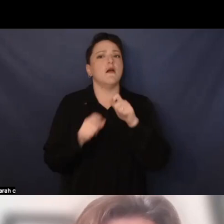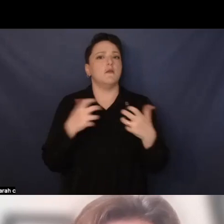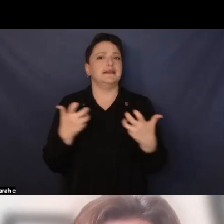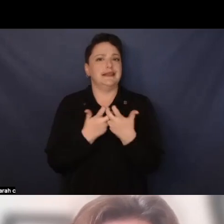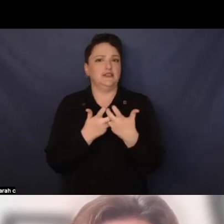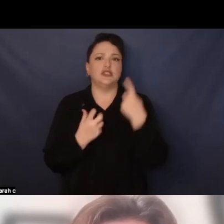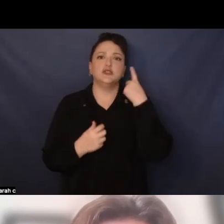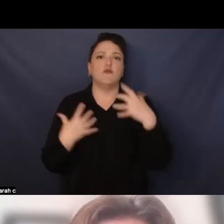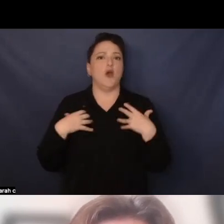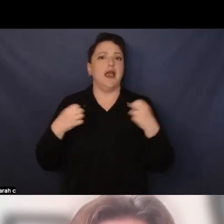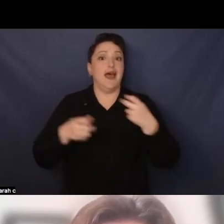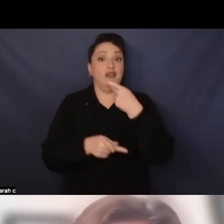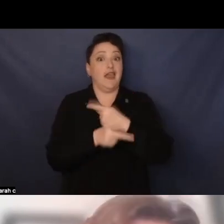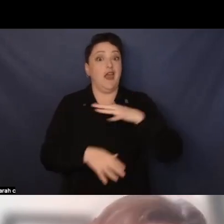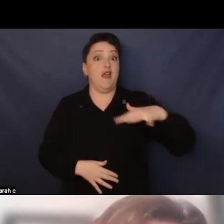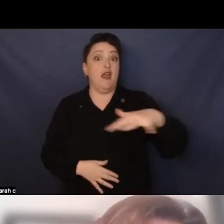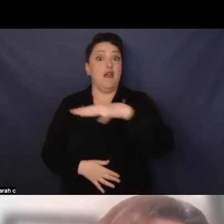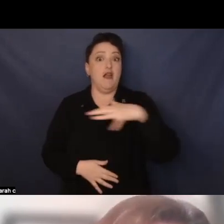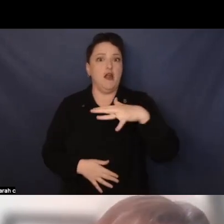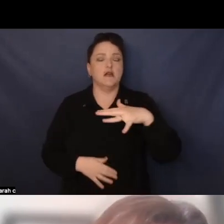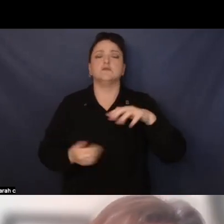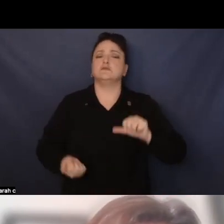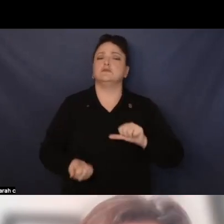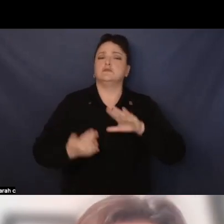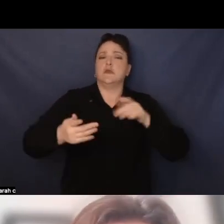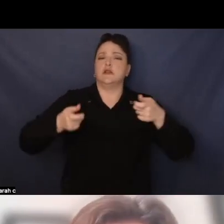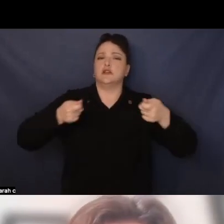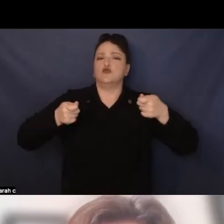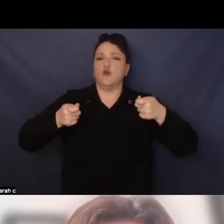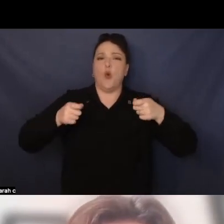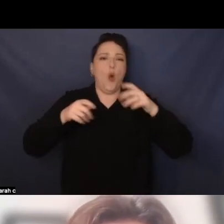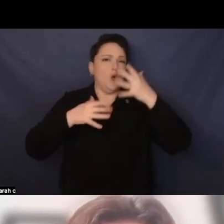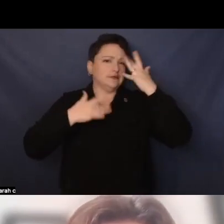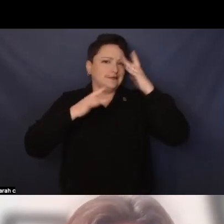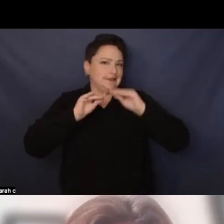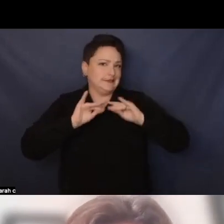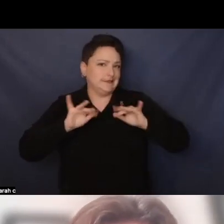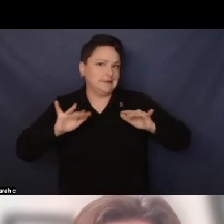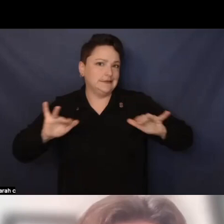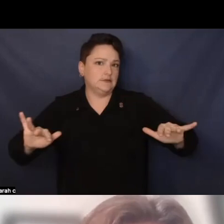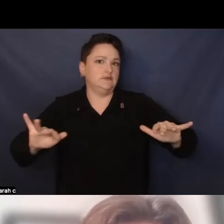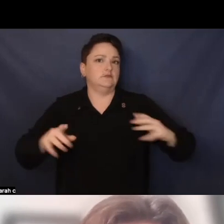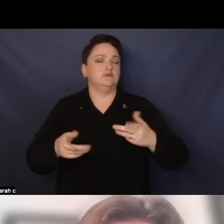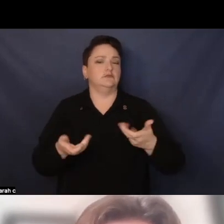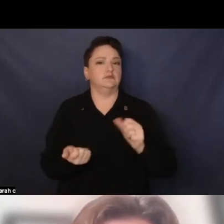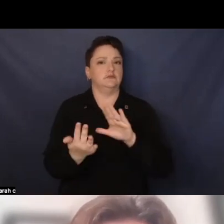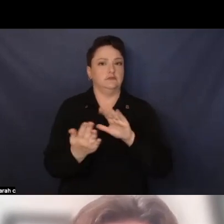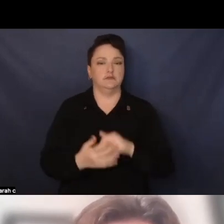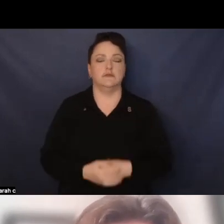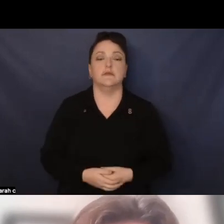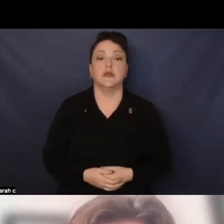healthcare? So we've been talking about masking of people during the appointment. Which is a very